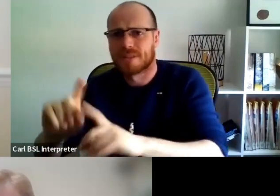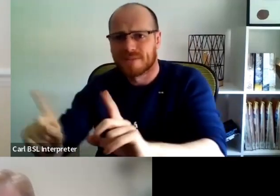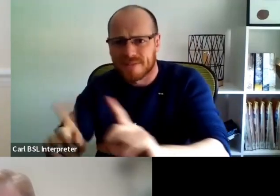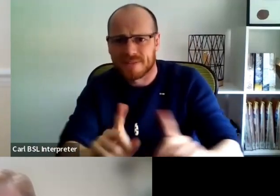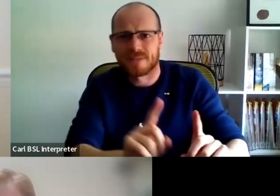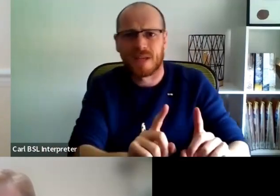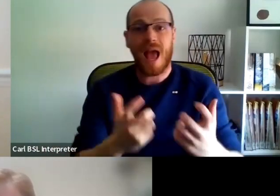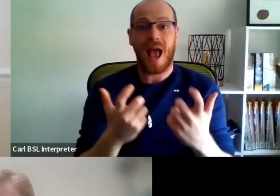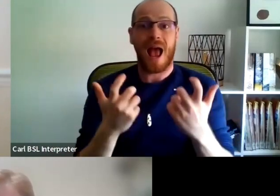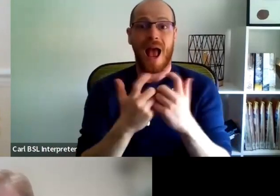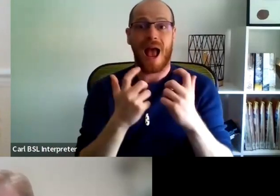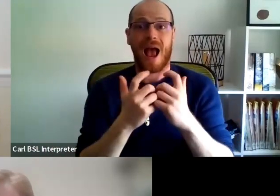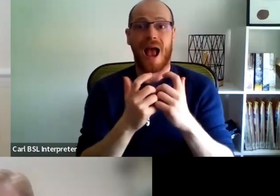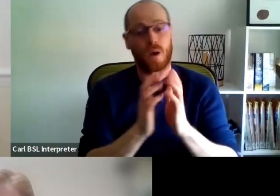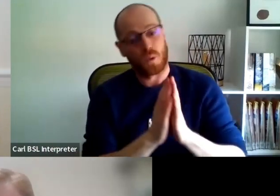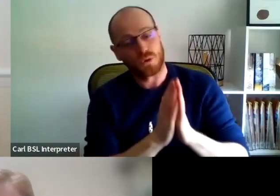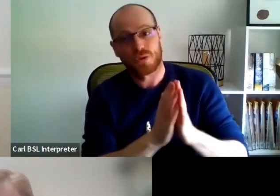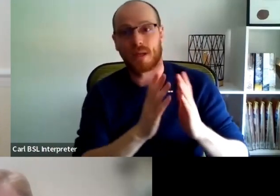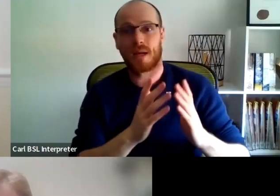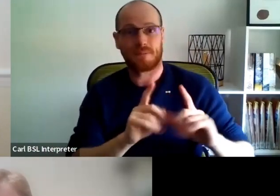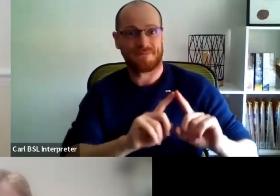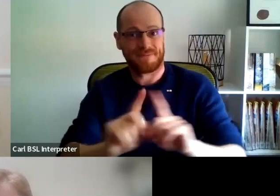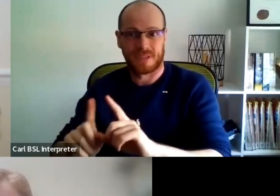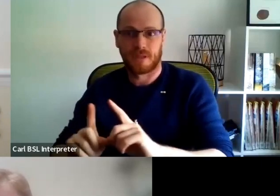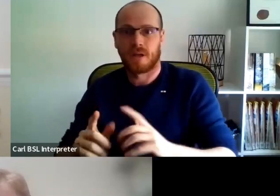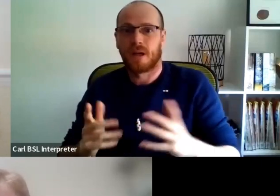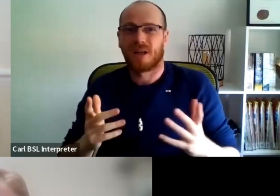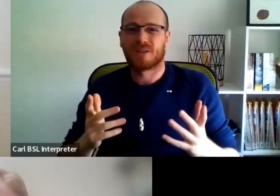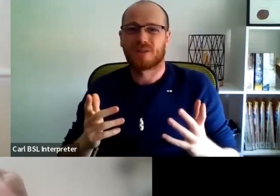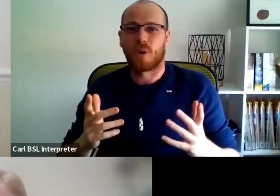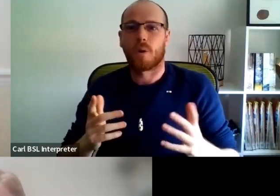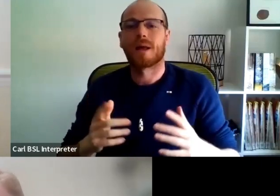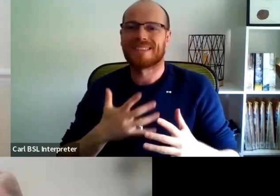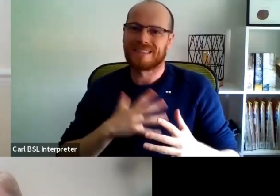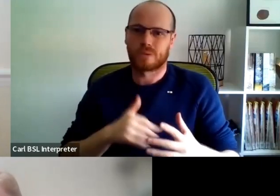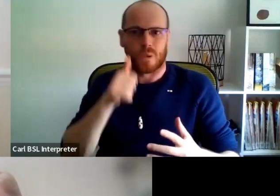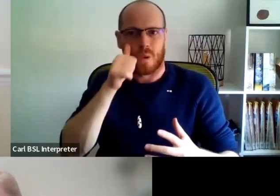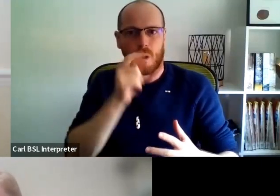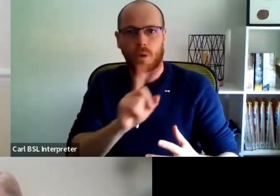frameworks, it's different. So it's what fits within your church family it might be that,